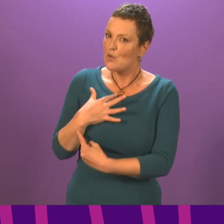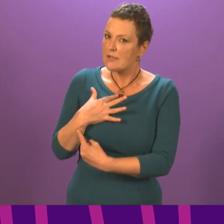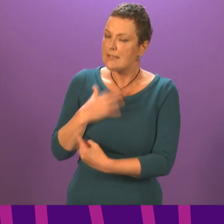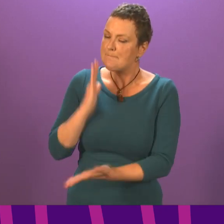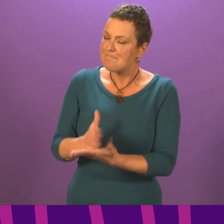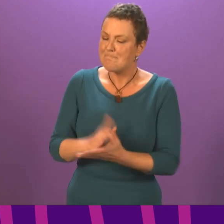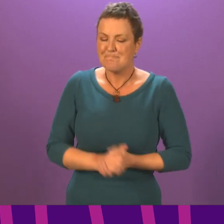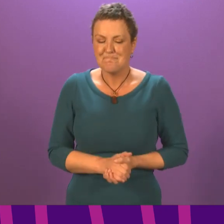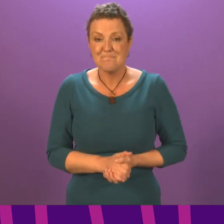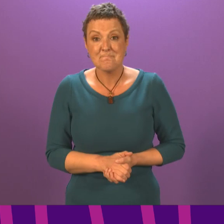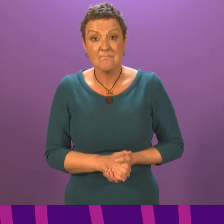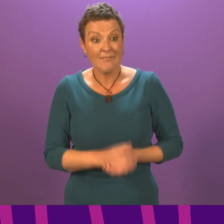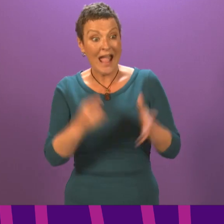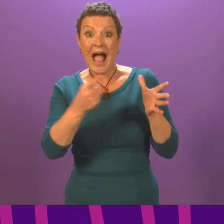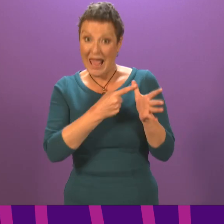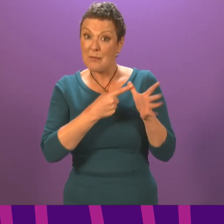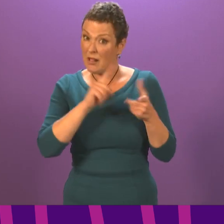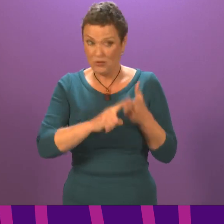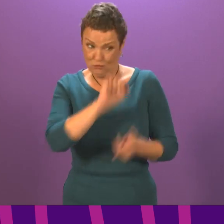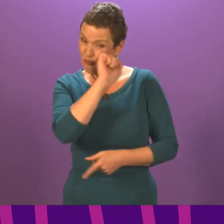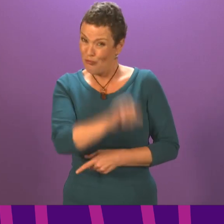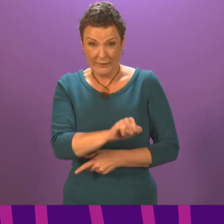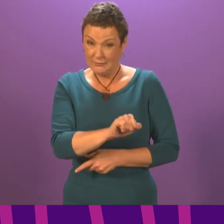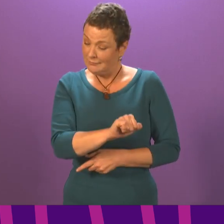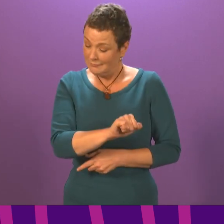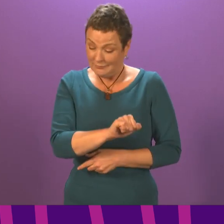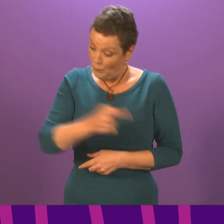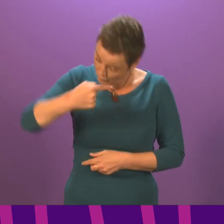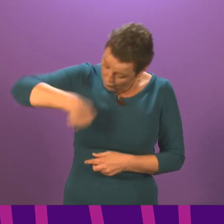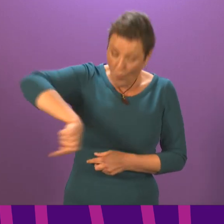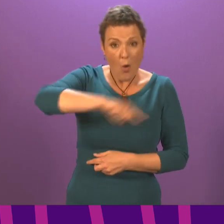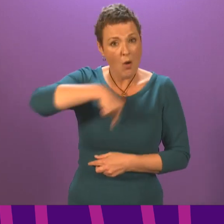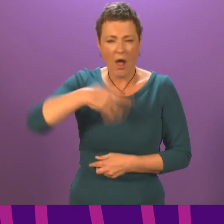As Annabelle Ewing rightly says, we all have a responsibility to help to suppress the spread